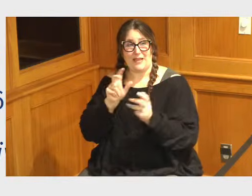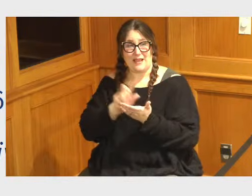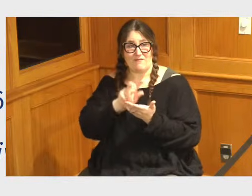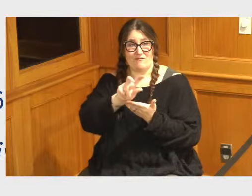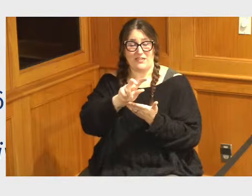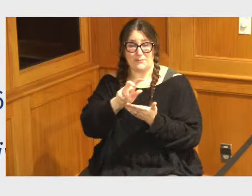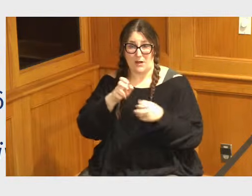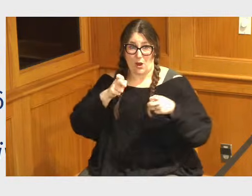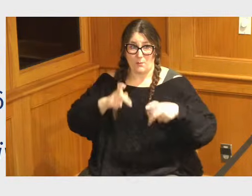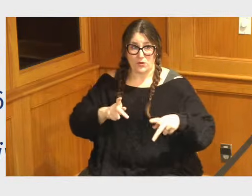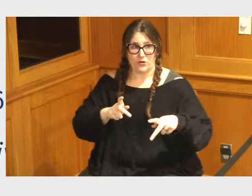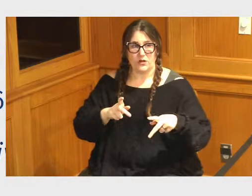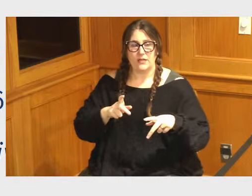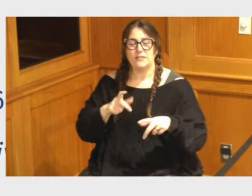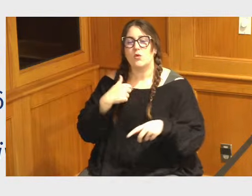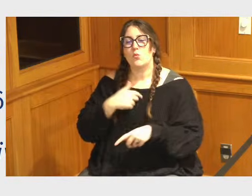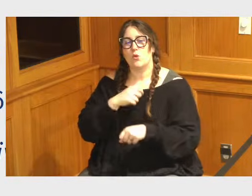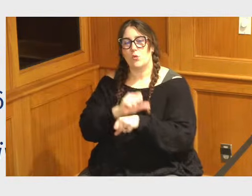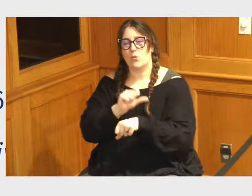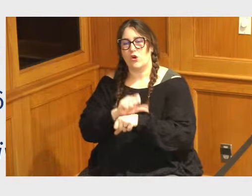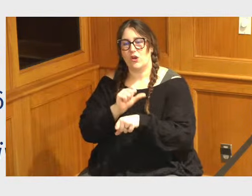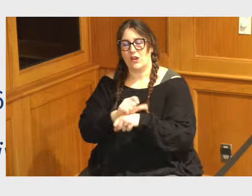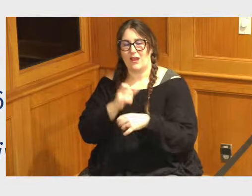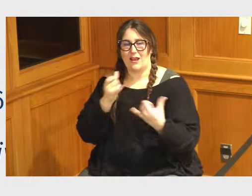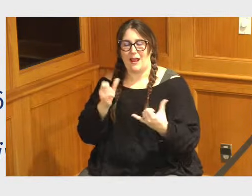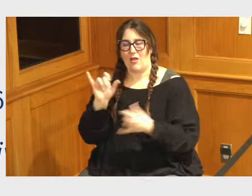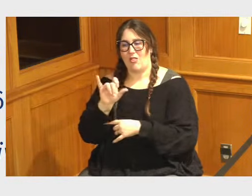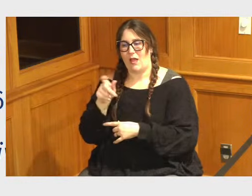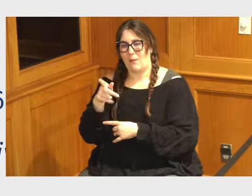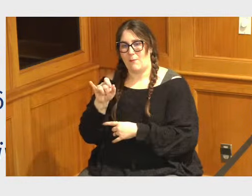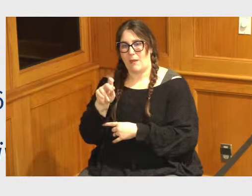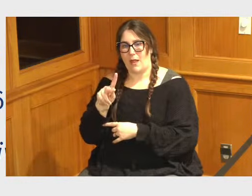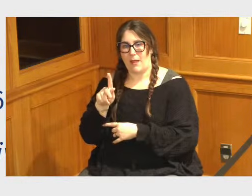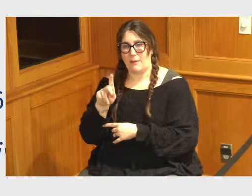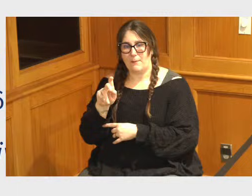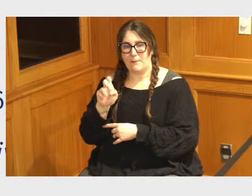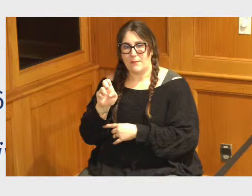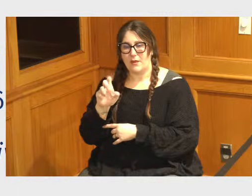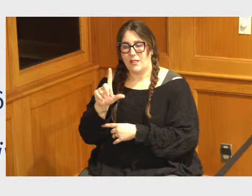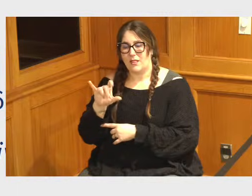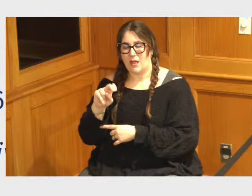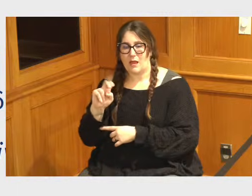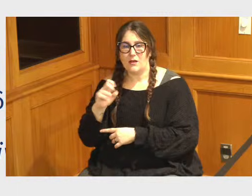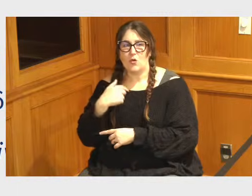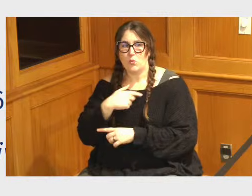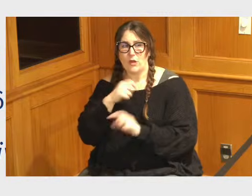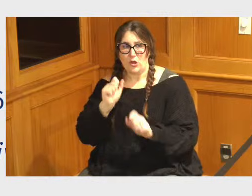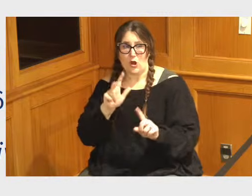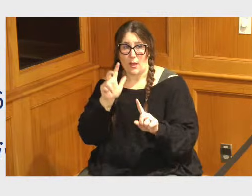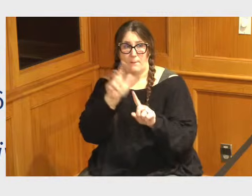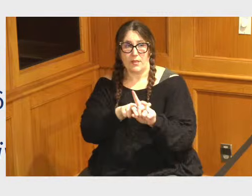we're working on in our pipeline. We could deploy all $5.3 million of that to those right now. Those